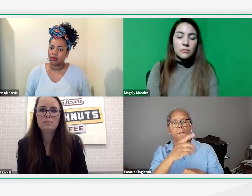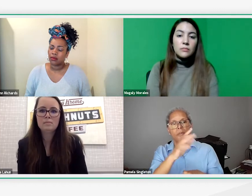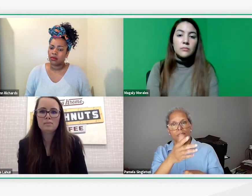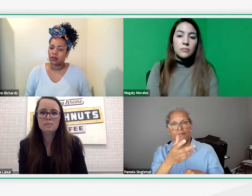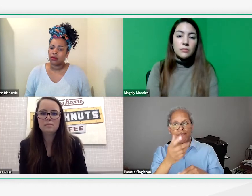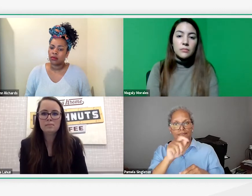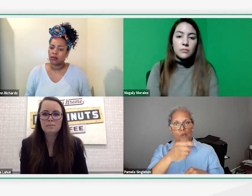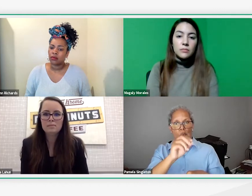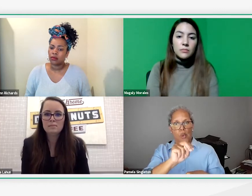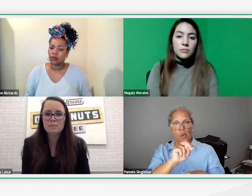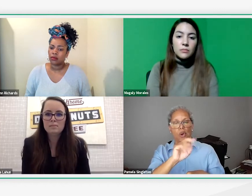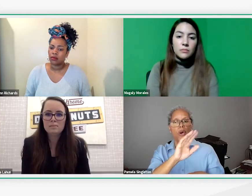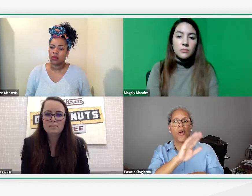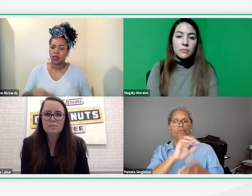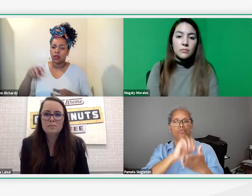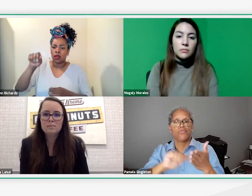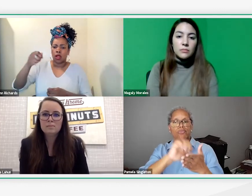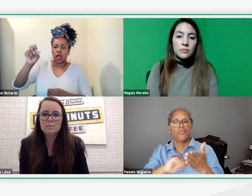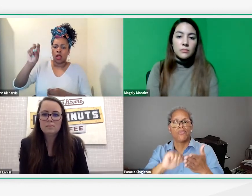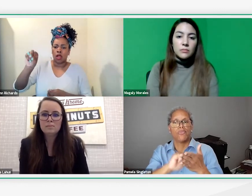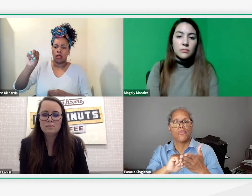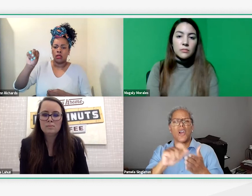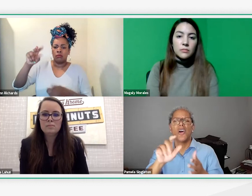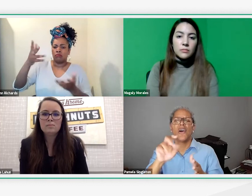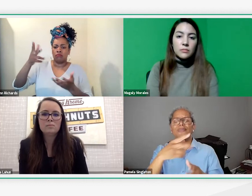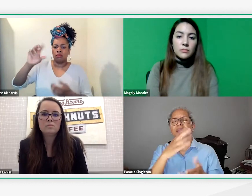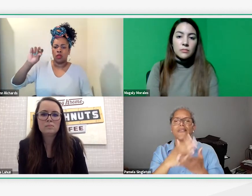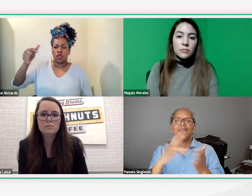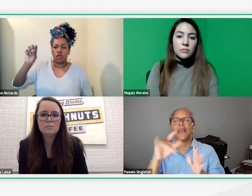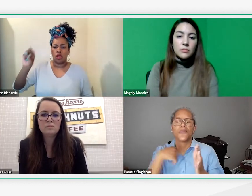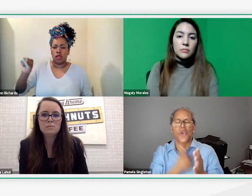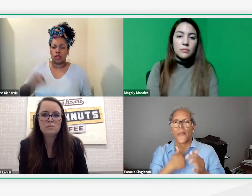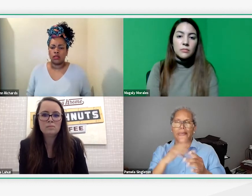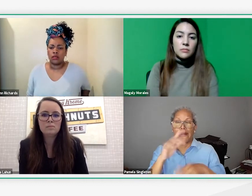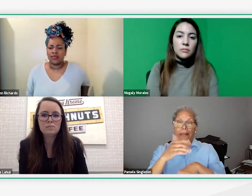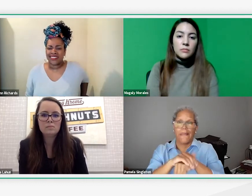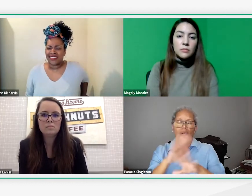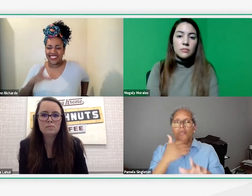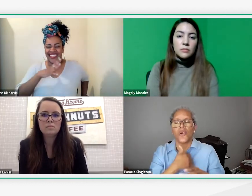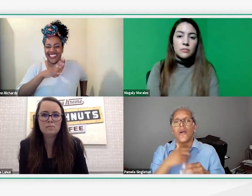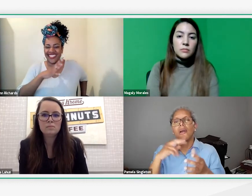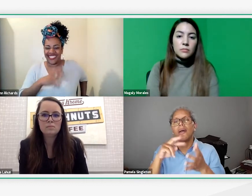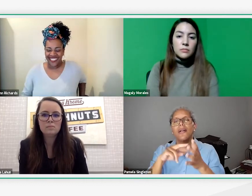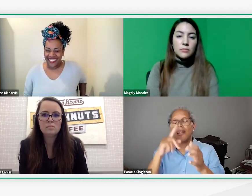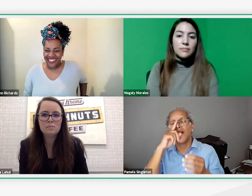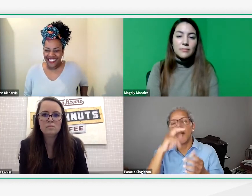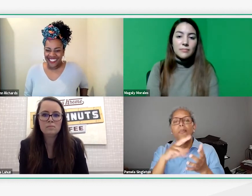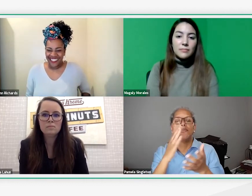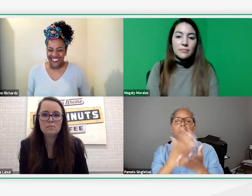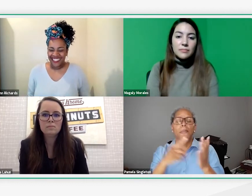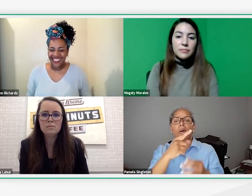And it all depends on their job and what their job is deducting. Sorry I wasn't very clear on this